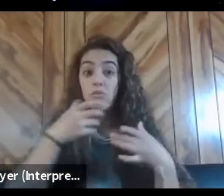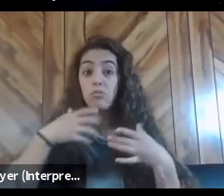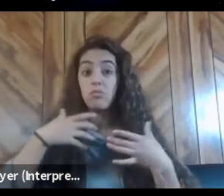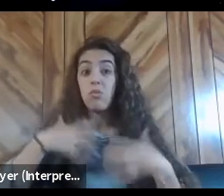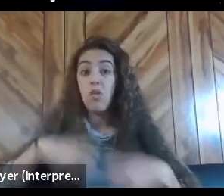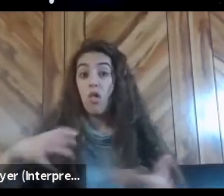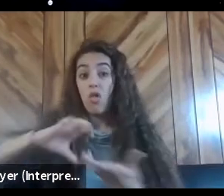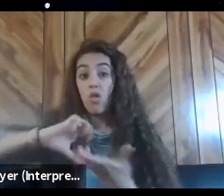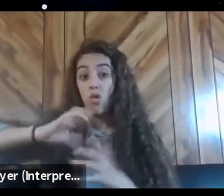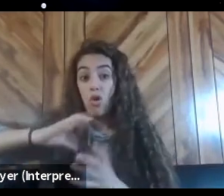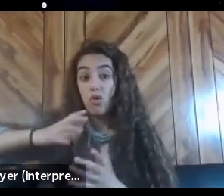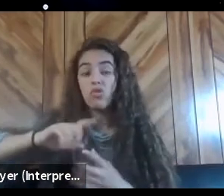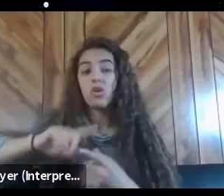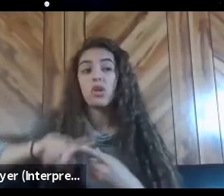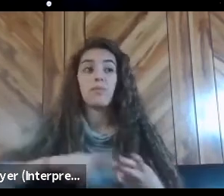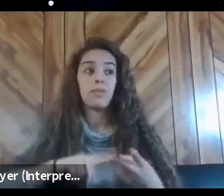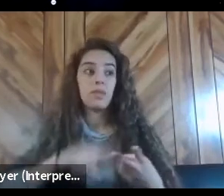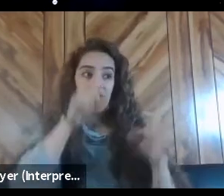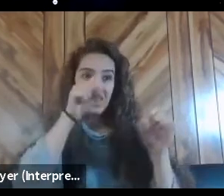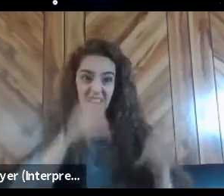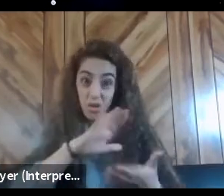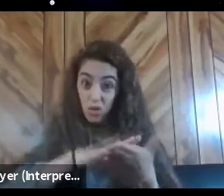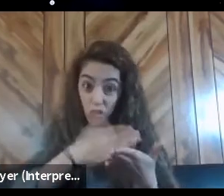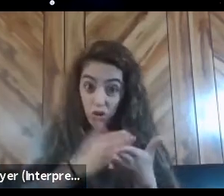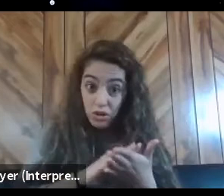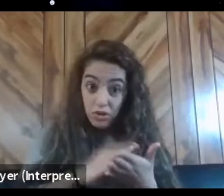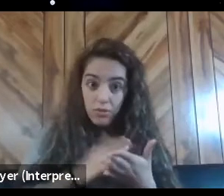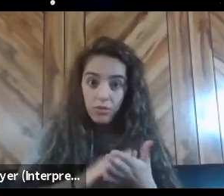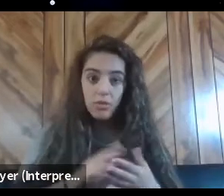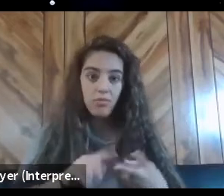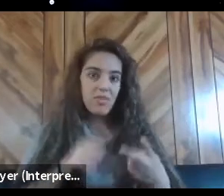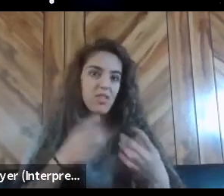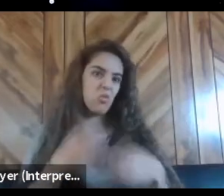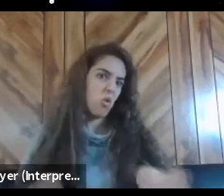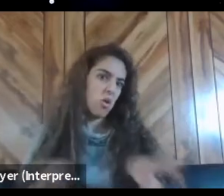simple things, which, you know, which are important and, you